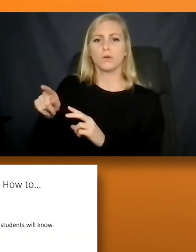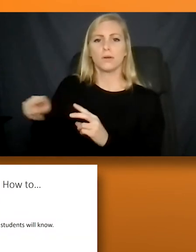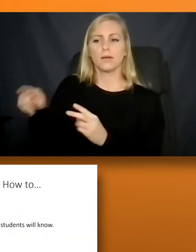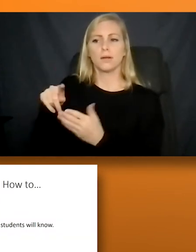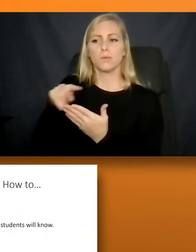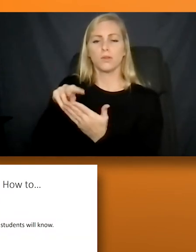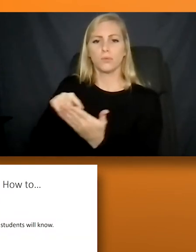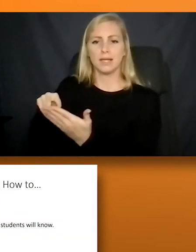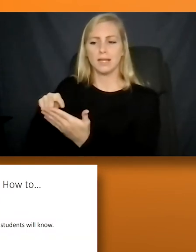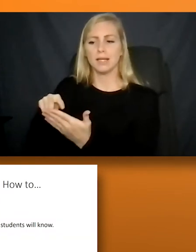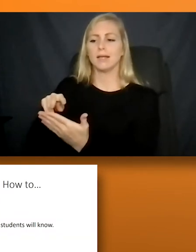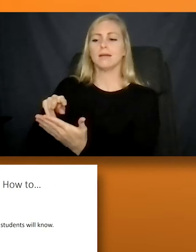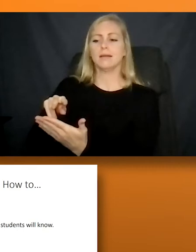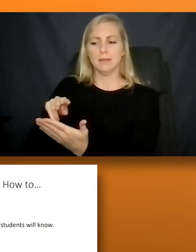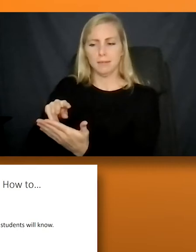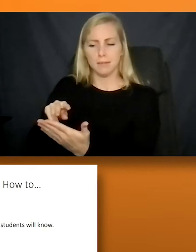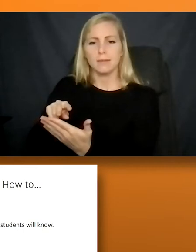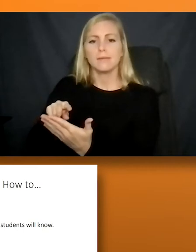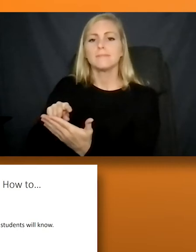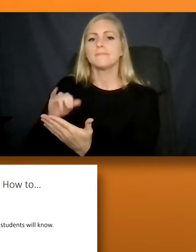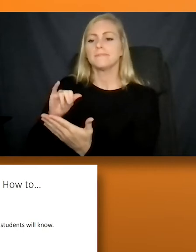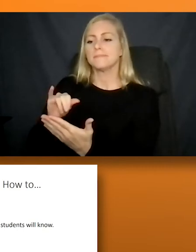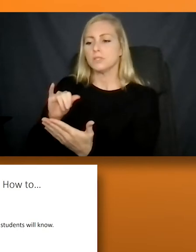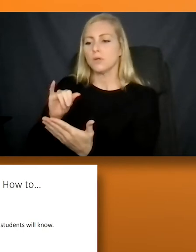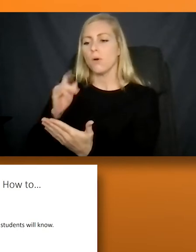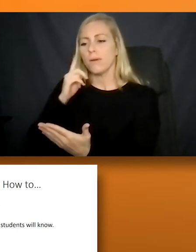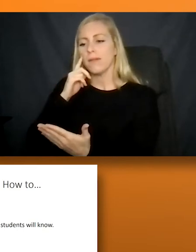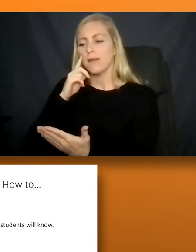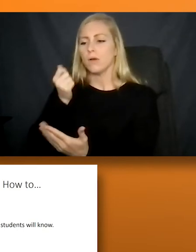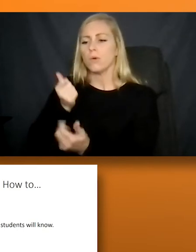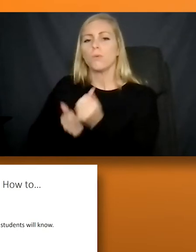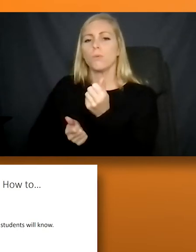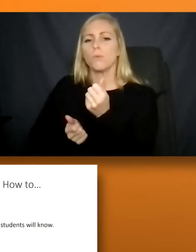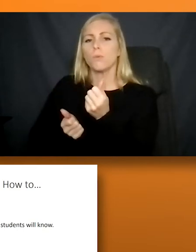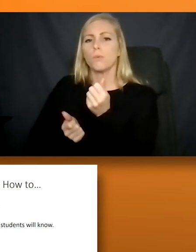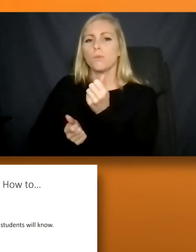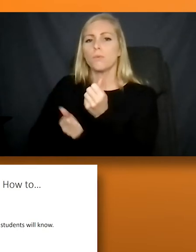then look--then take your words and put them in a hierarchy. So what words do I think are the most important